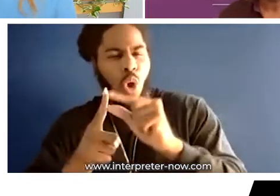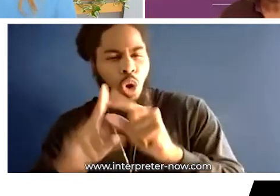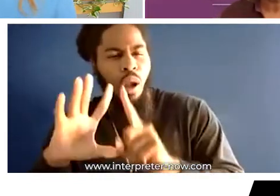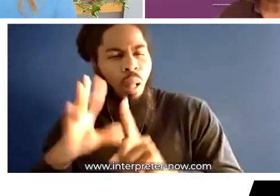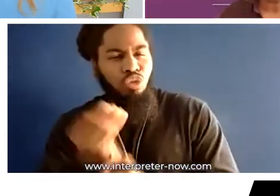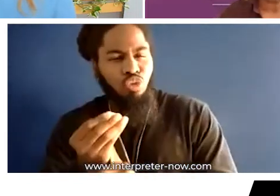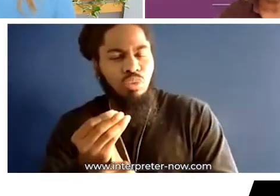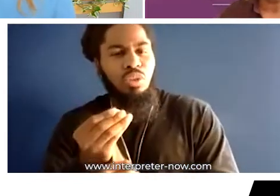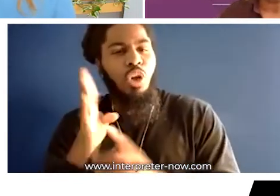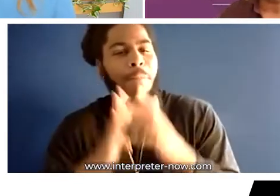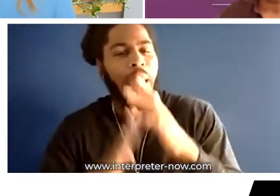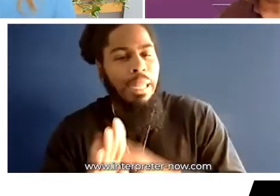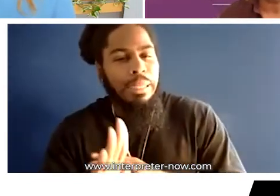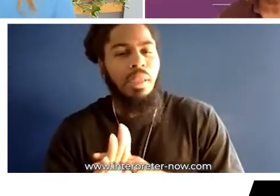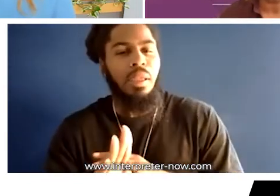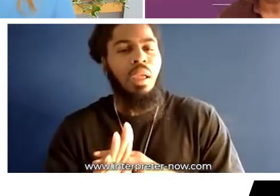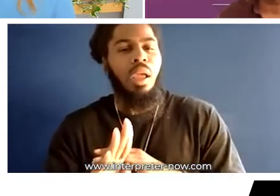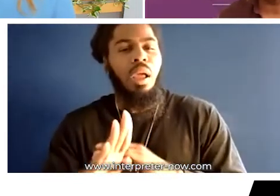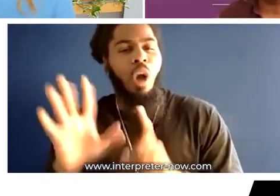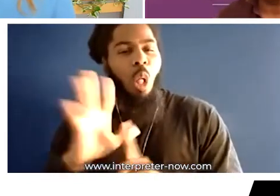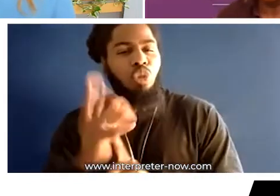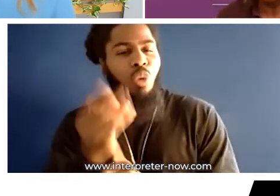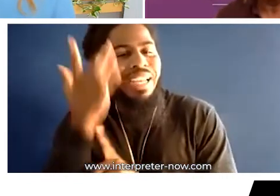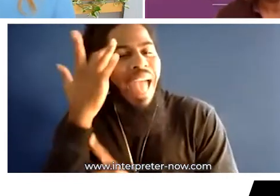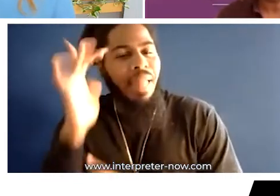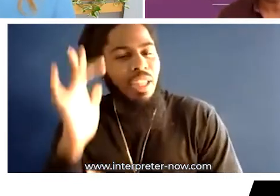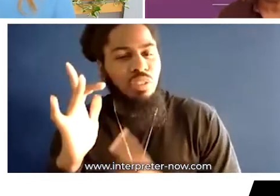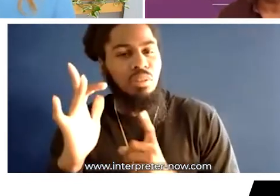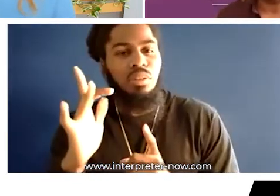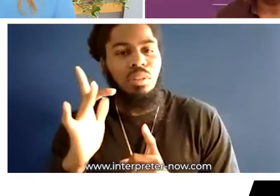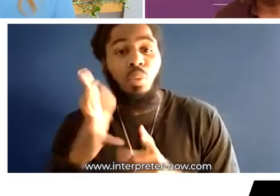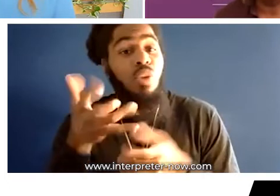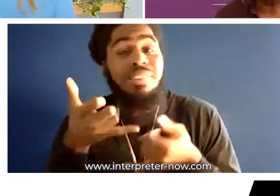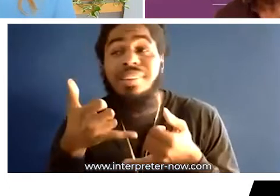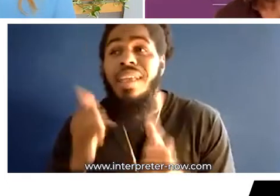I think it's just a reminder that we all are growing and learning. We don't know what we don't know.